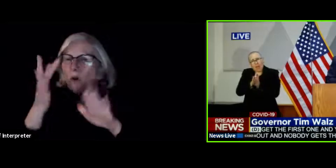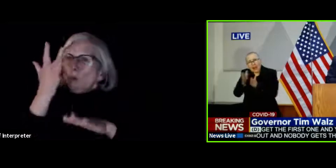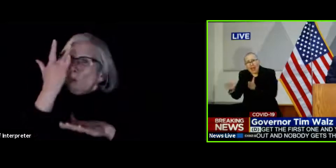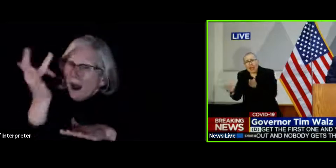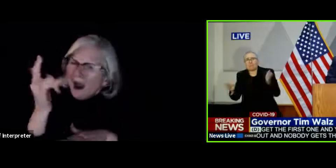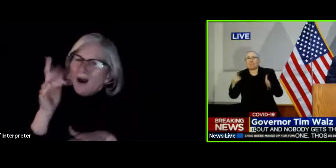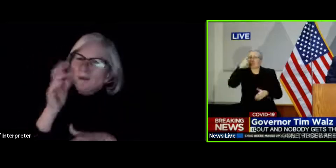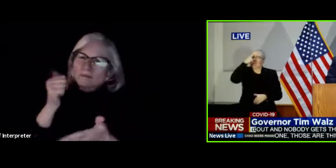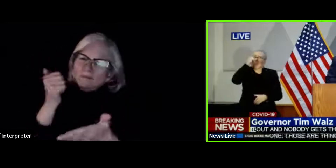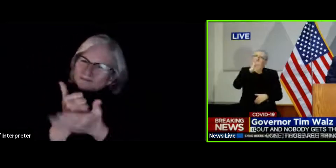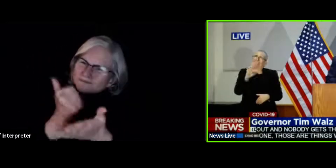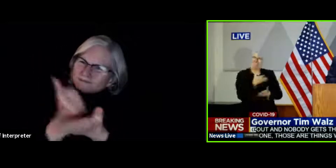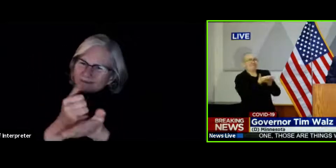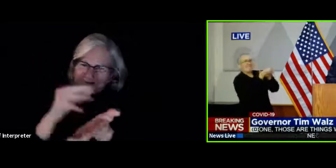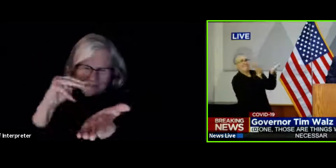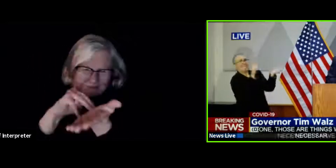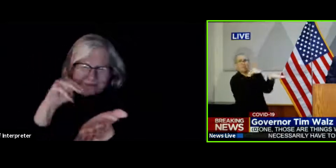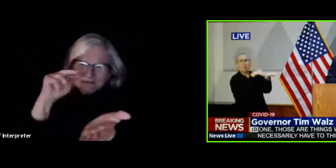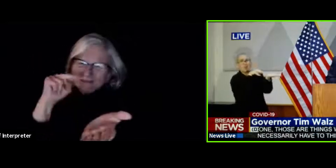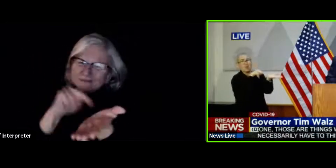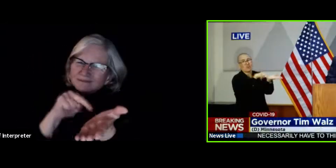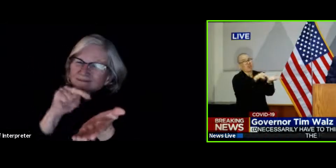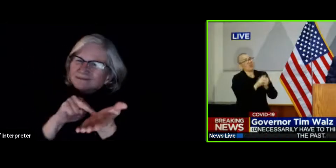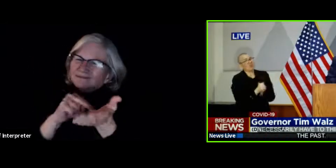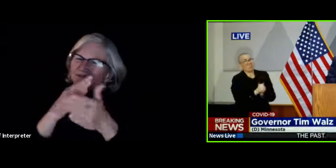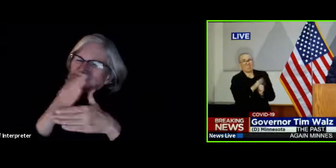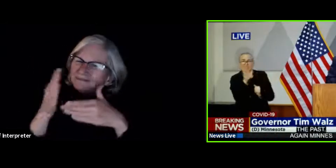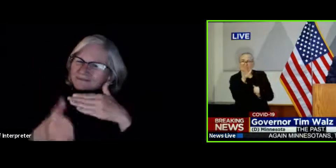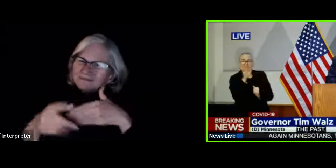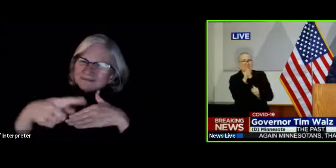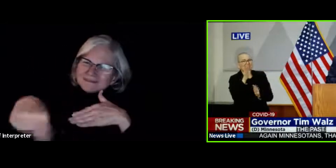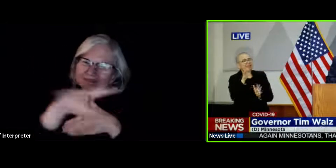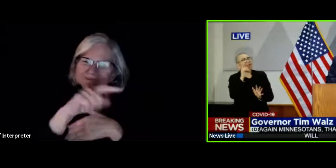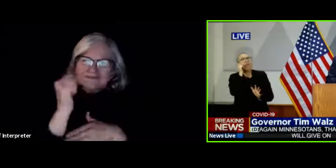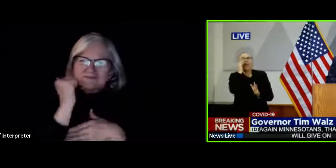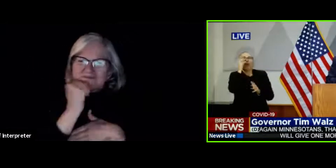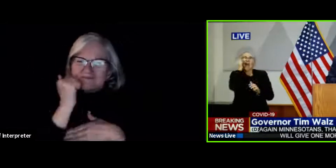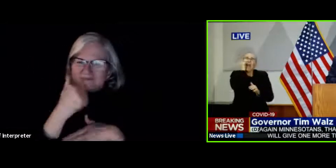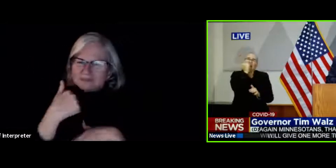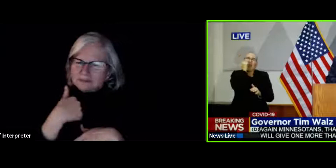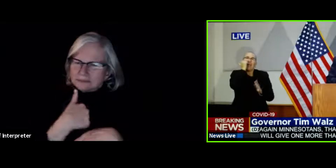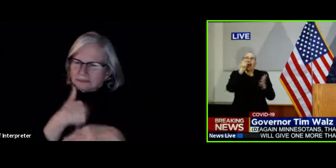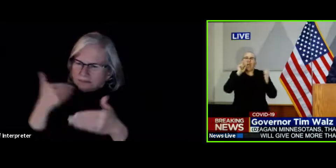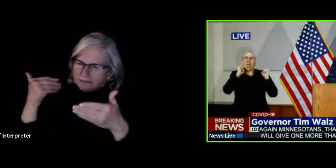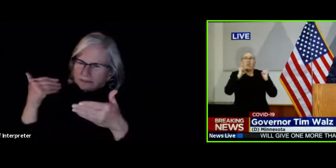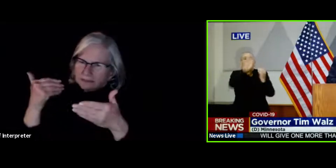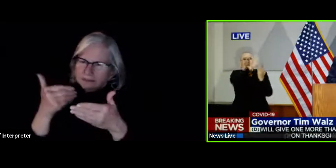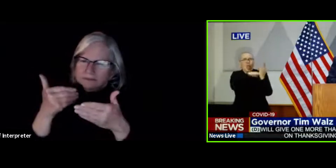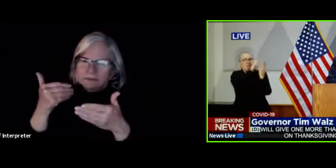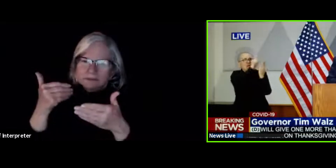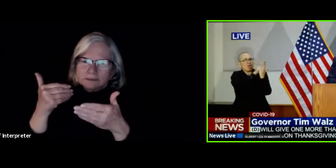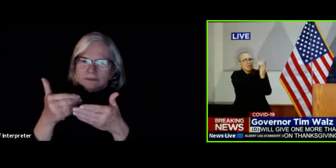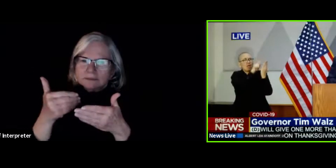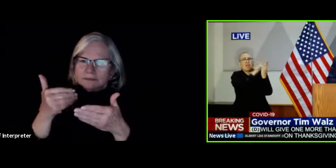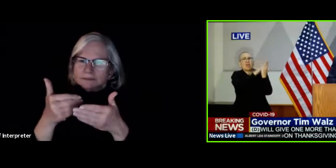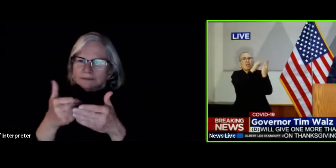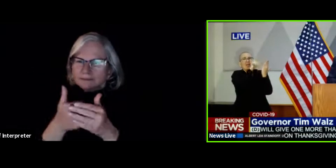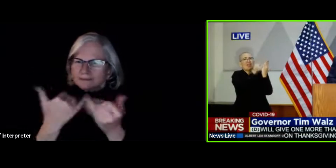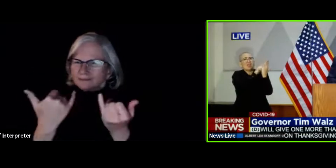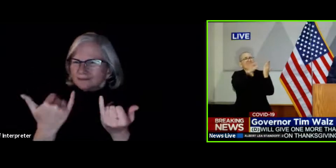EVERY DAY WERE GETTING A LITTLE CLOSER TO THE ENDS OF THIS NOW AND NOW IS NOT TIME TO BACK OFF. SO WE'LL DIG DEEP HERE FOR A FEW WEEKS, GETS